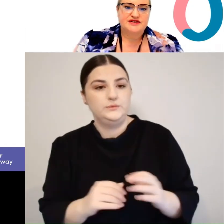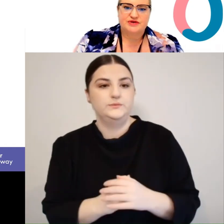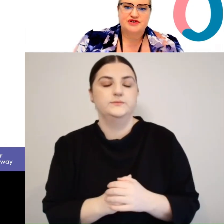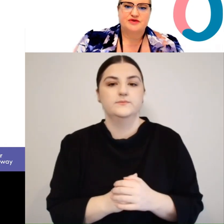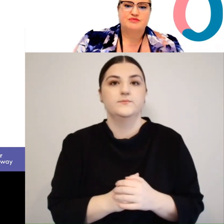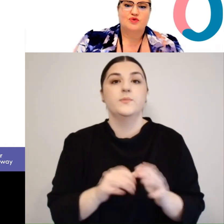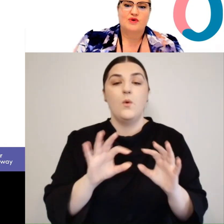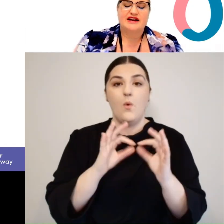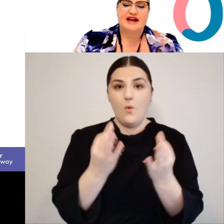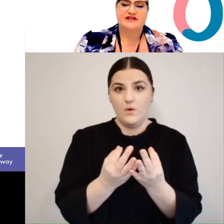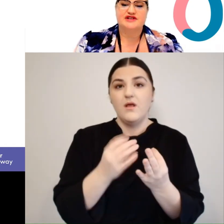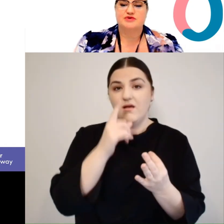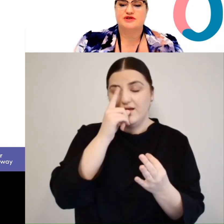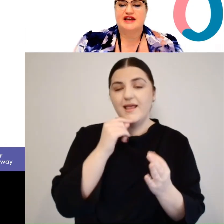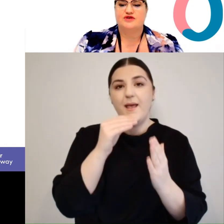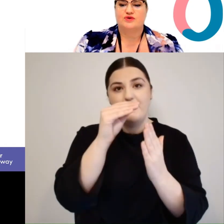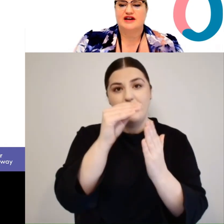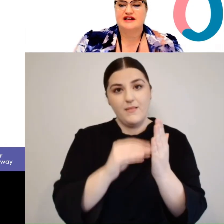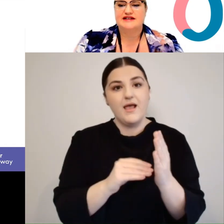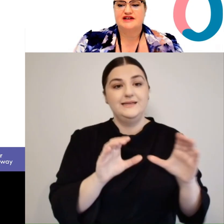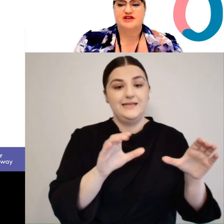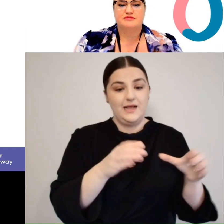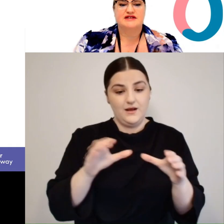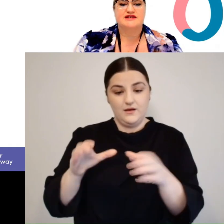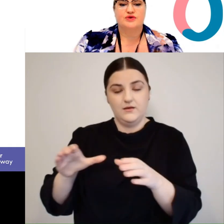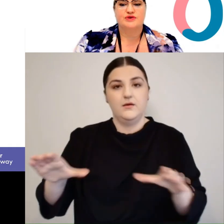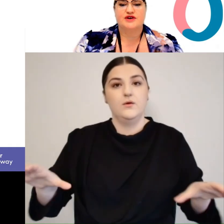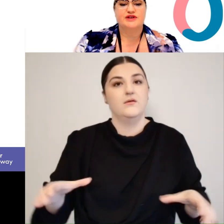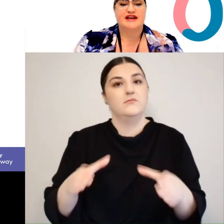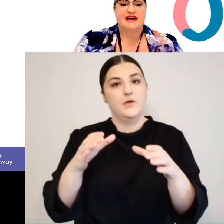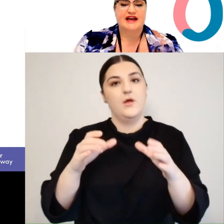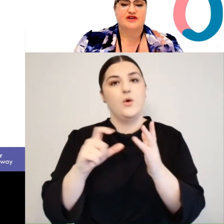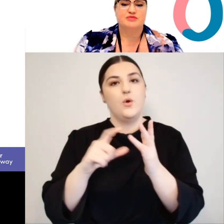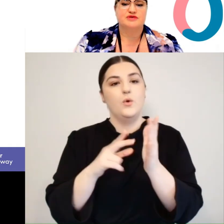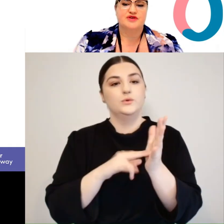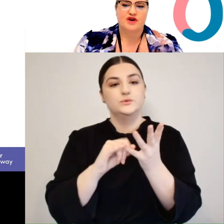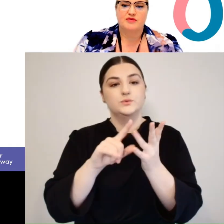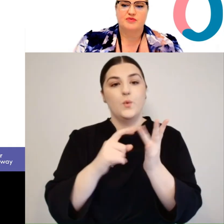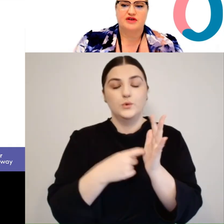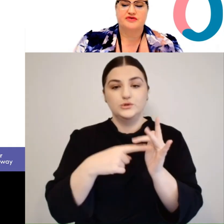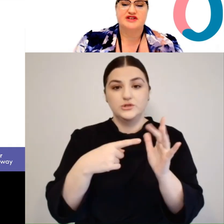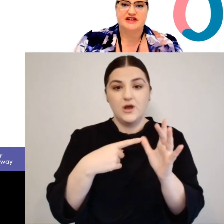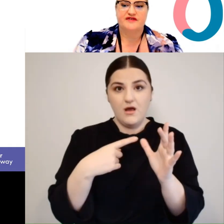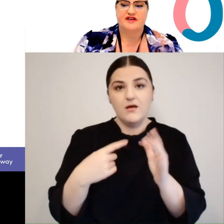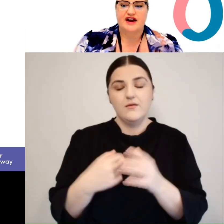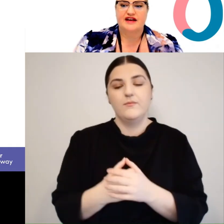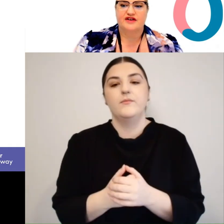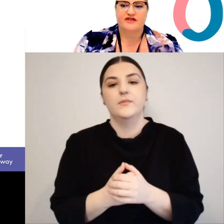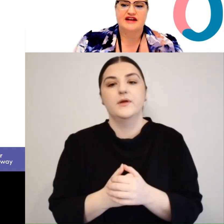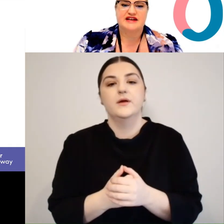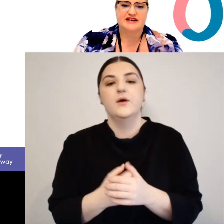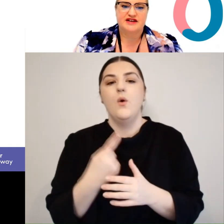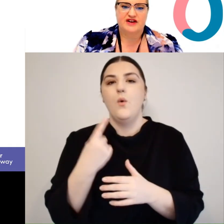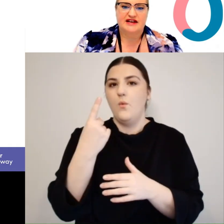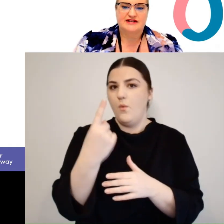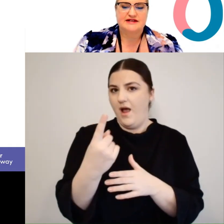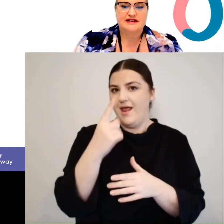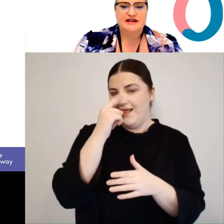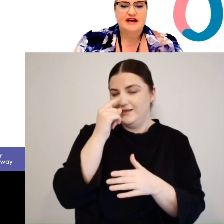In a consortium, one eligible lead organisation must be solely accountable to the Commonwealth for delivering the Grant activities.